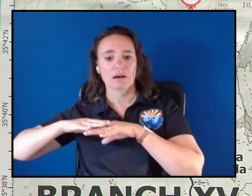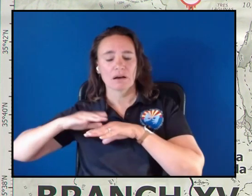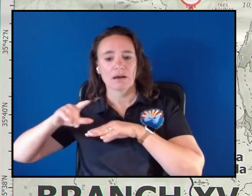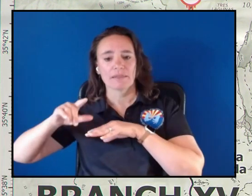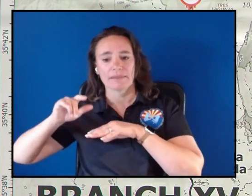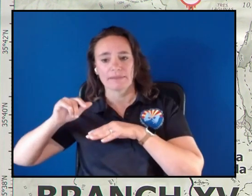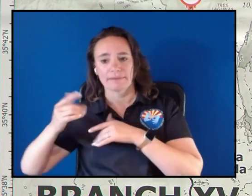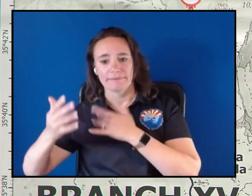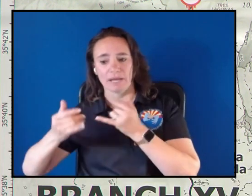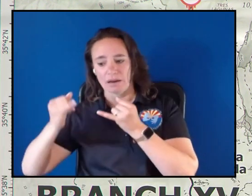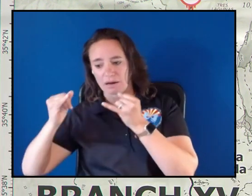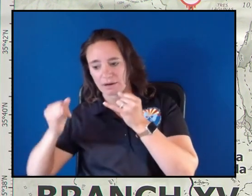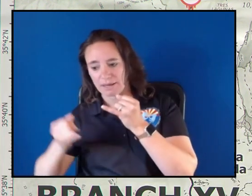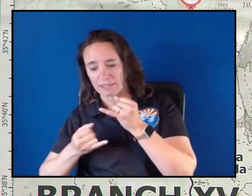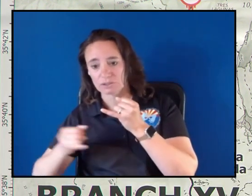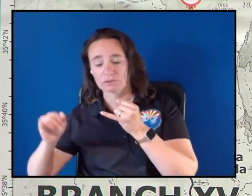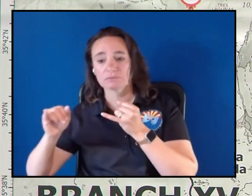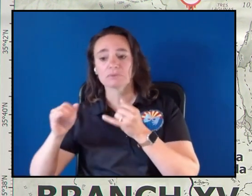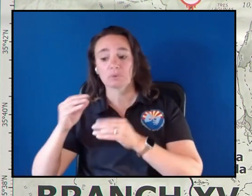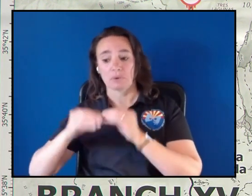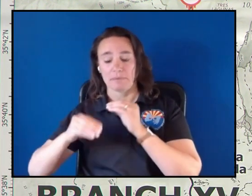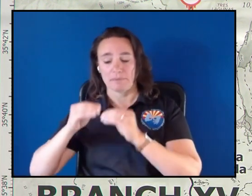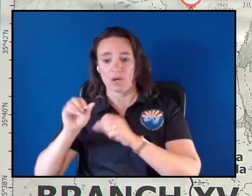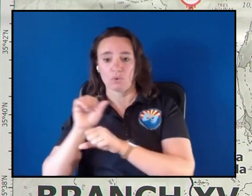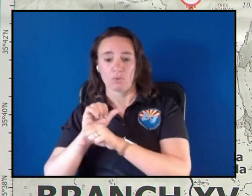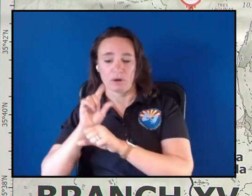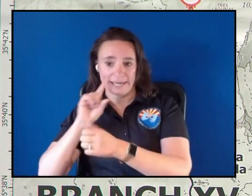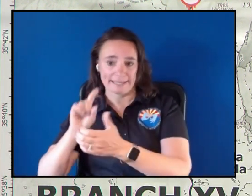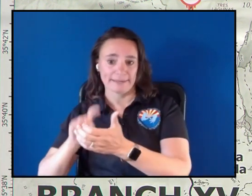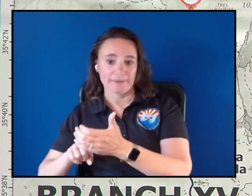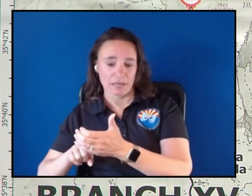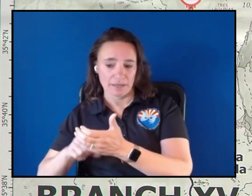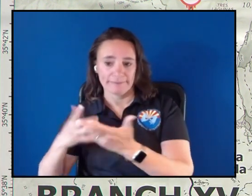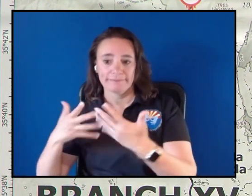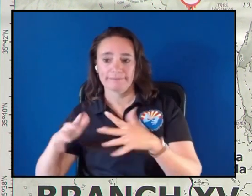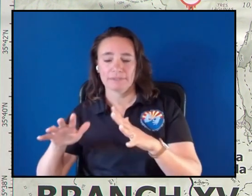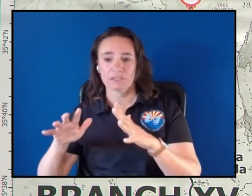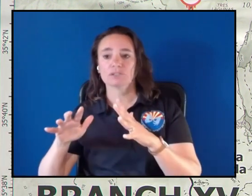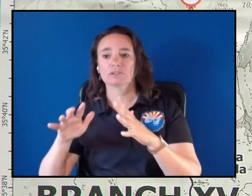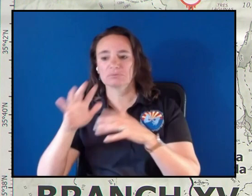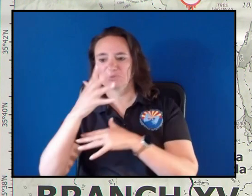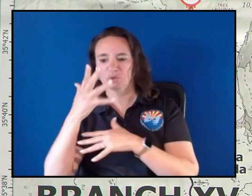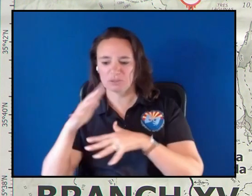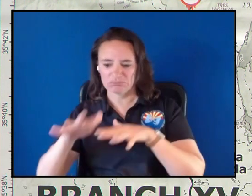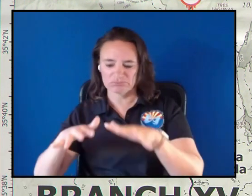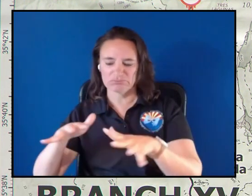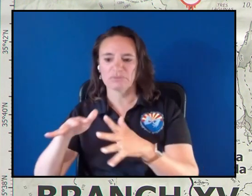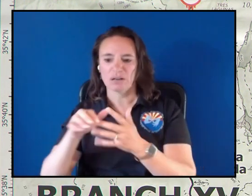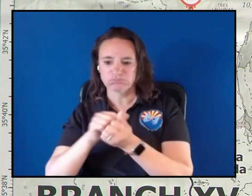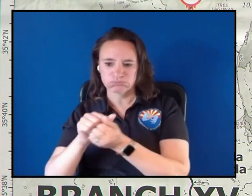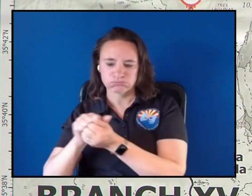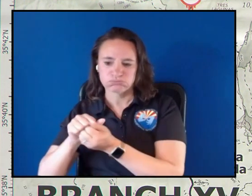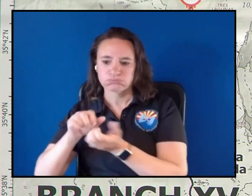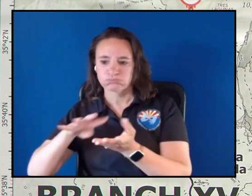They have begun chipping along the fire's edge for the slash that was moved from the burned side